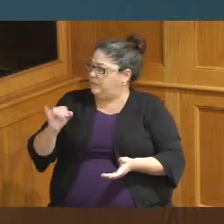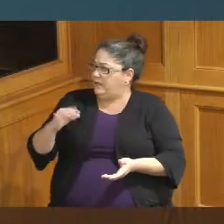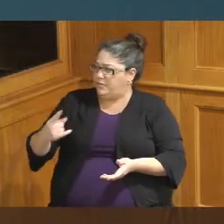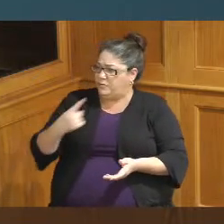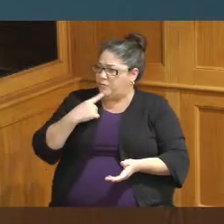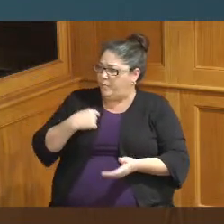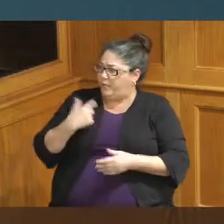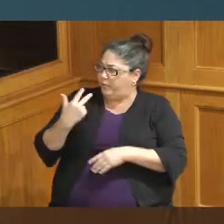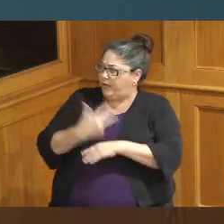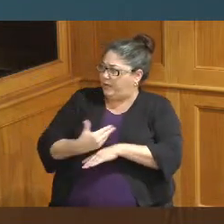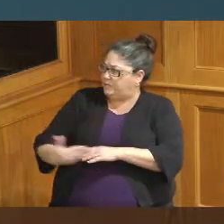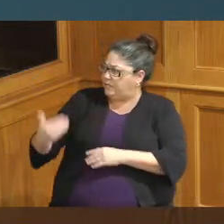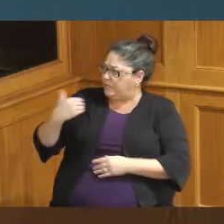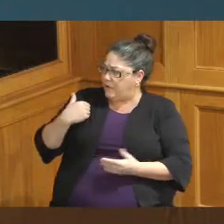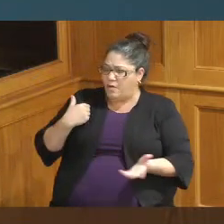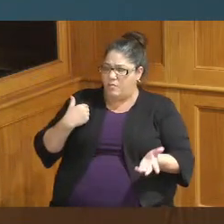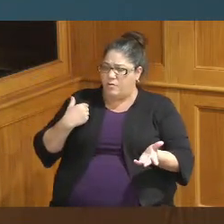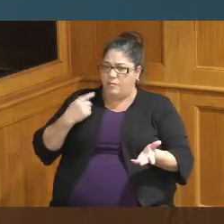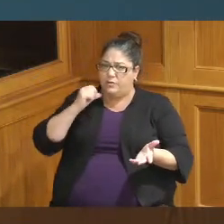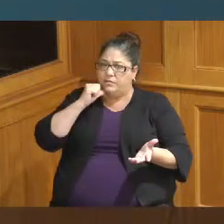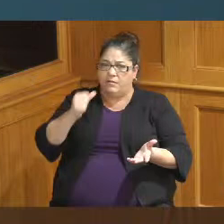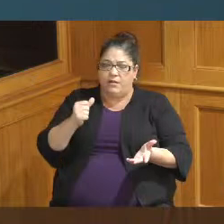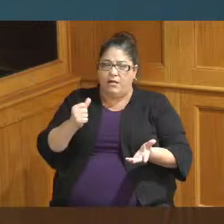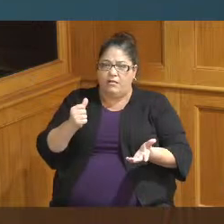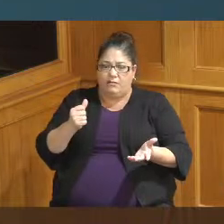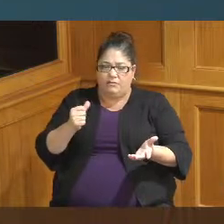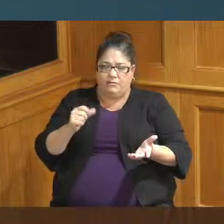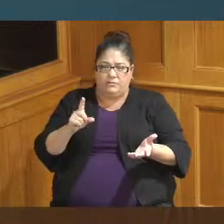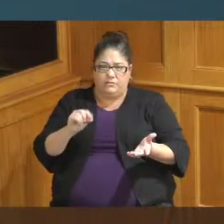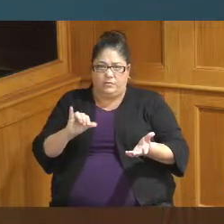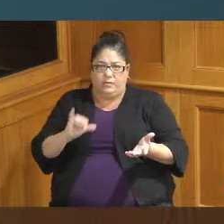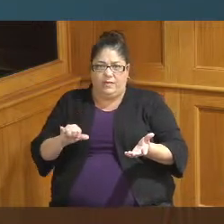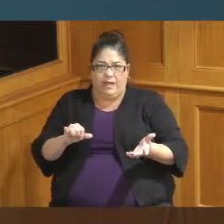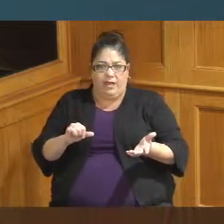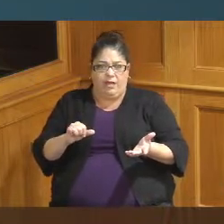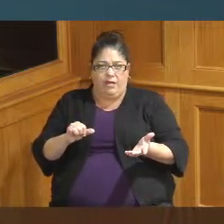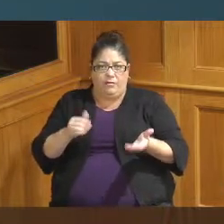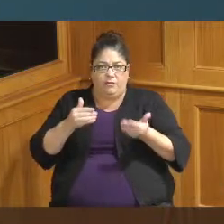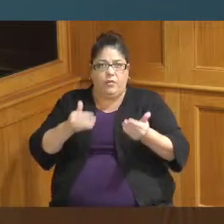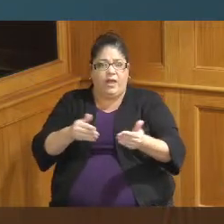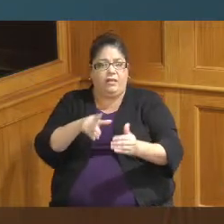three days earlier I would have made we wouldn't have maybe came in and cut that money out we put